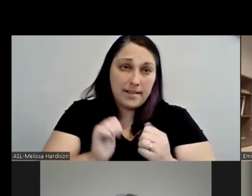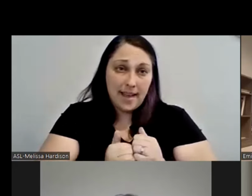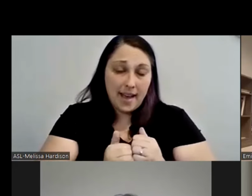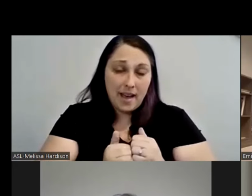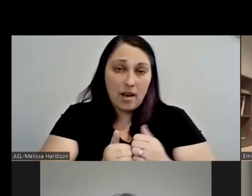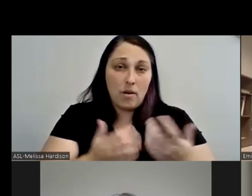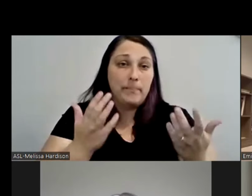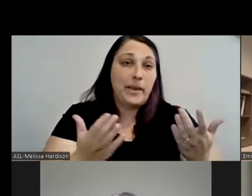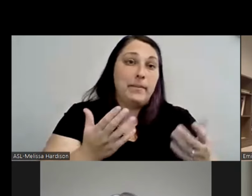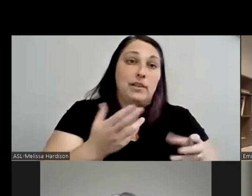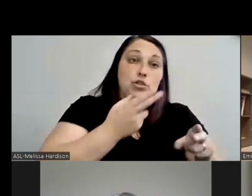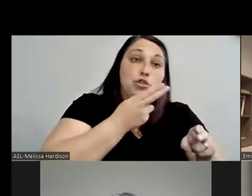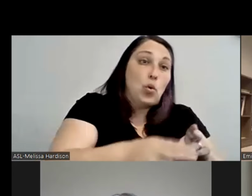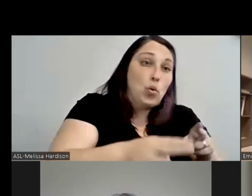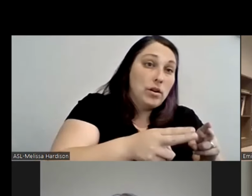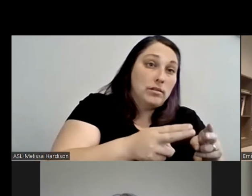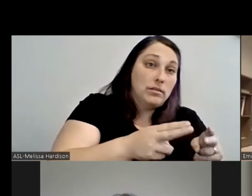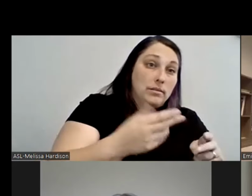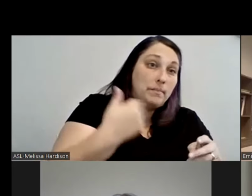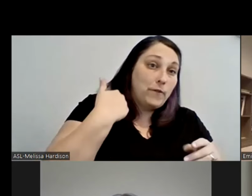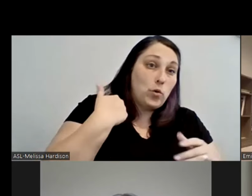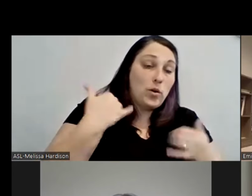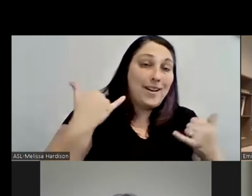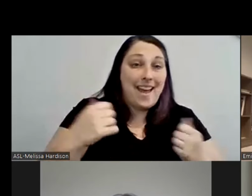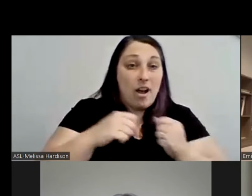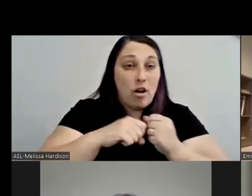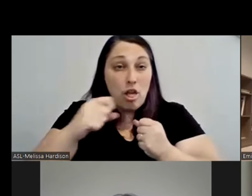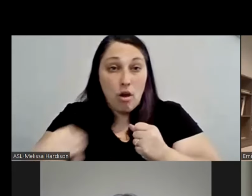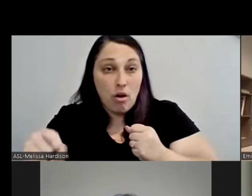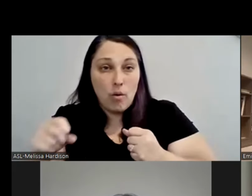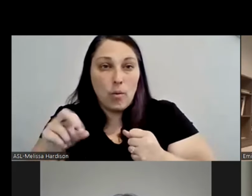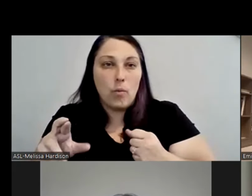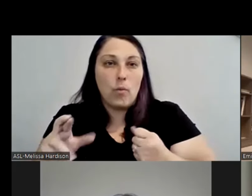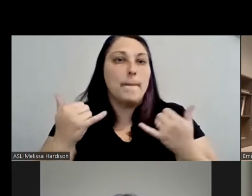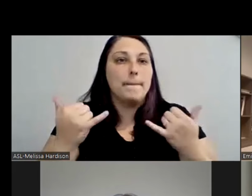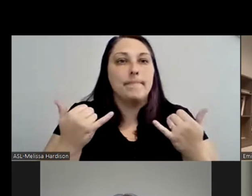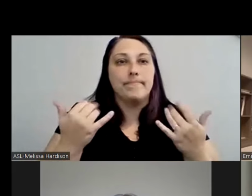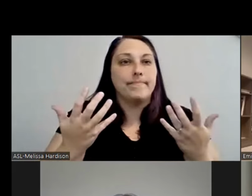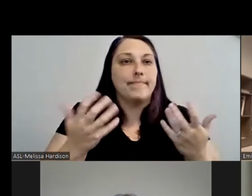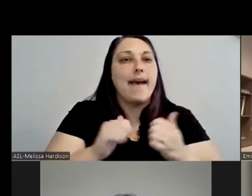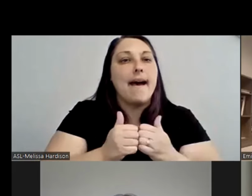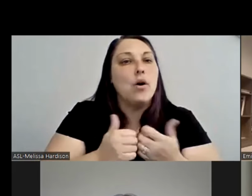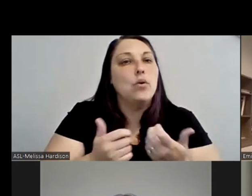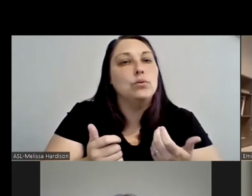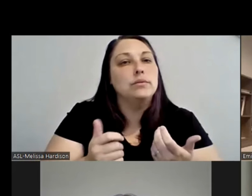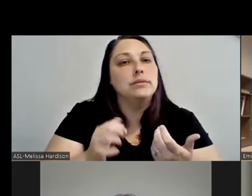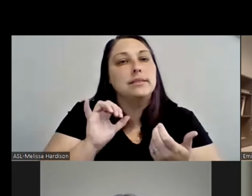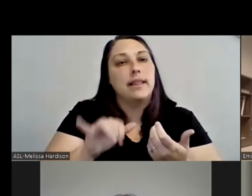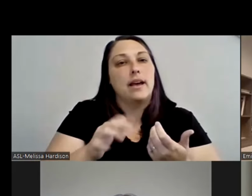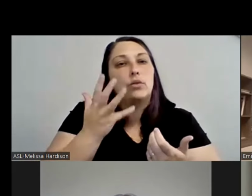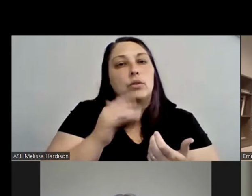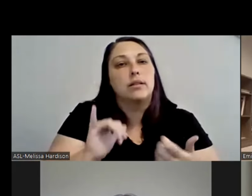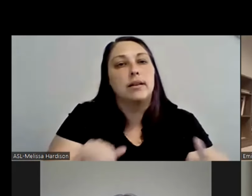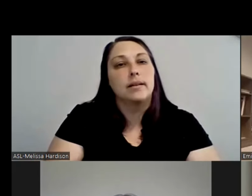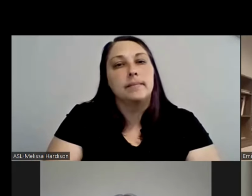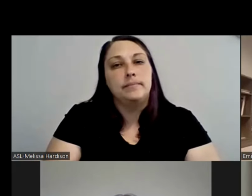It is not just installation. There is intake, determining if someone is eligible assessment,